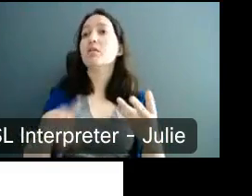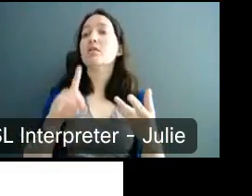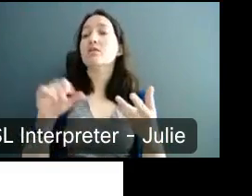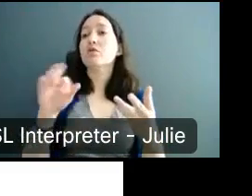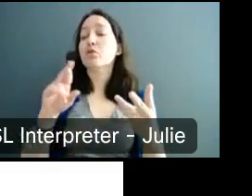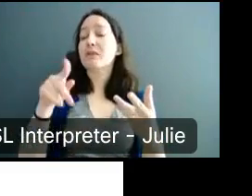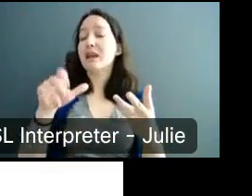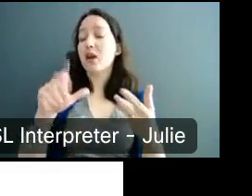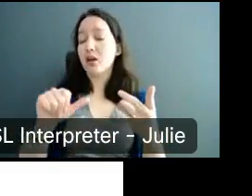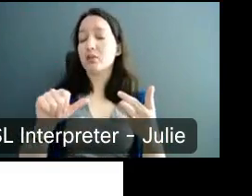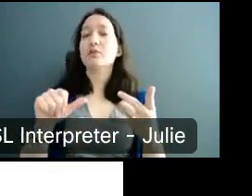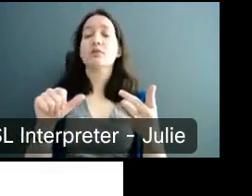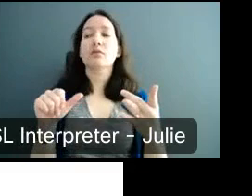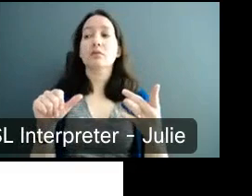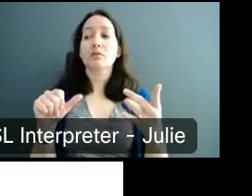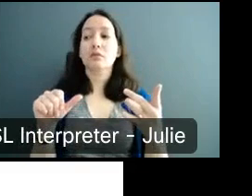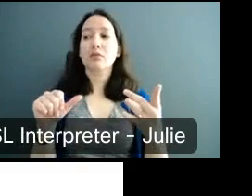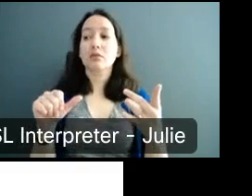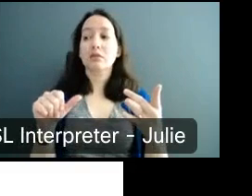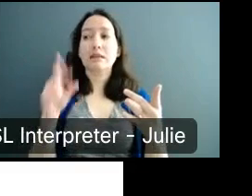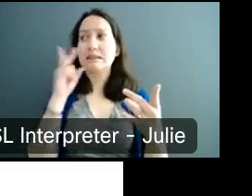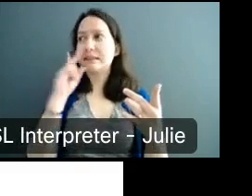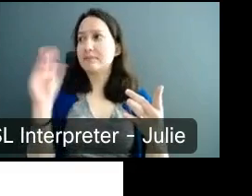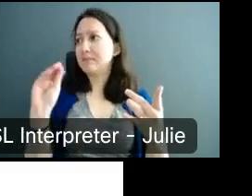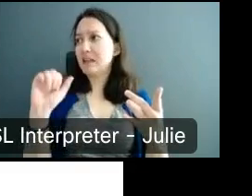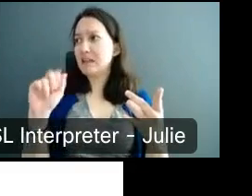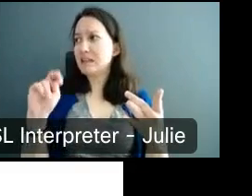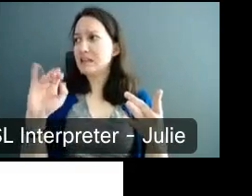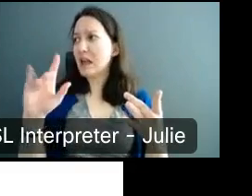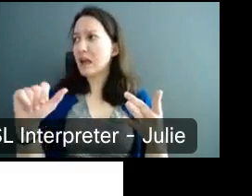Uh, I don't see anything I need to go look on, uh, Jackie row.